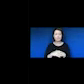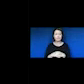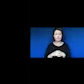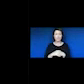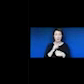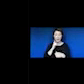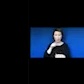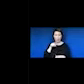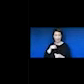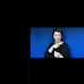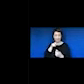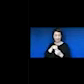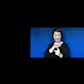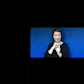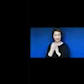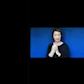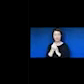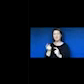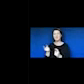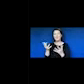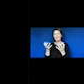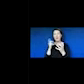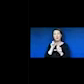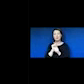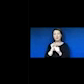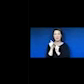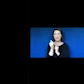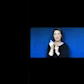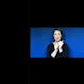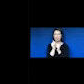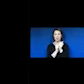client was seeking to work in a sports facility, and myself as the employment specialist, I